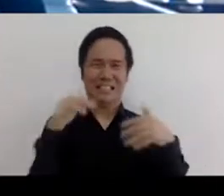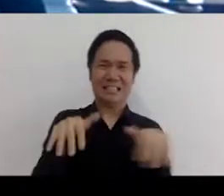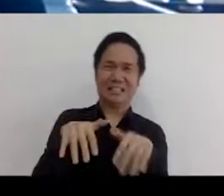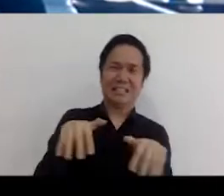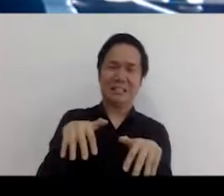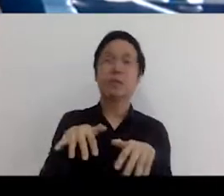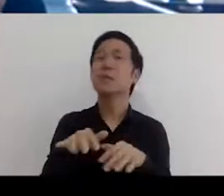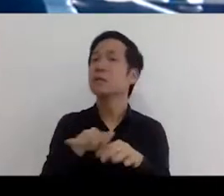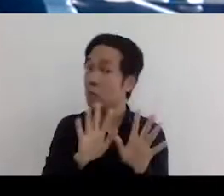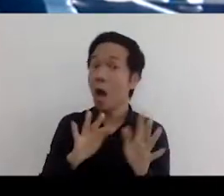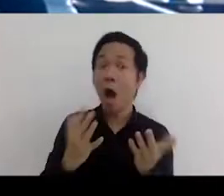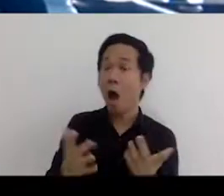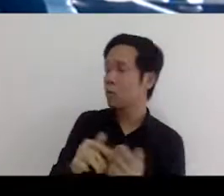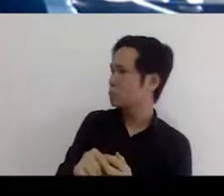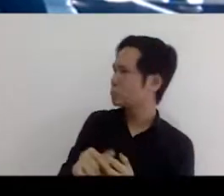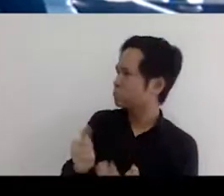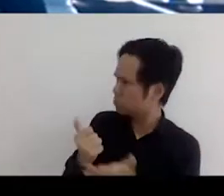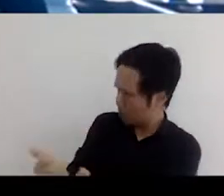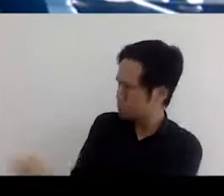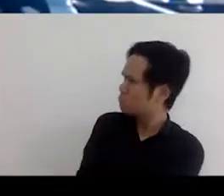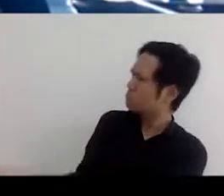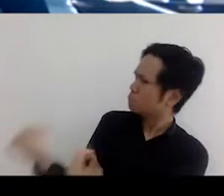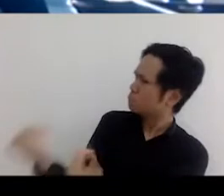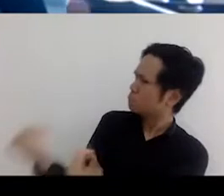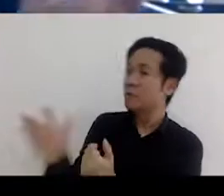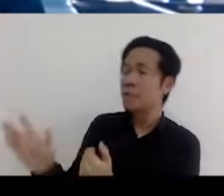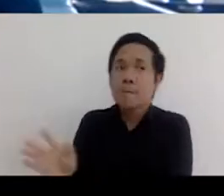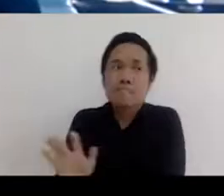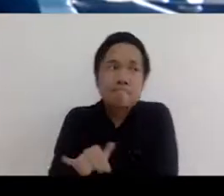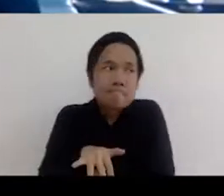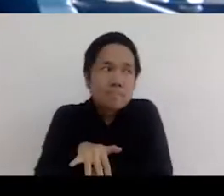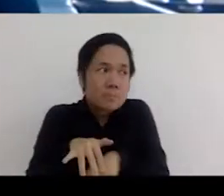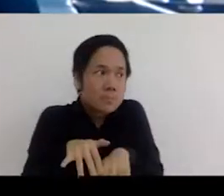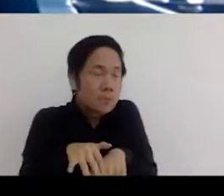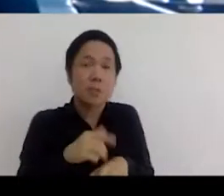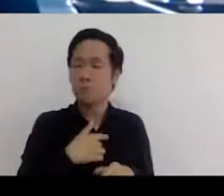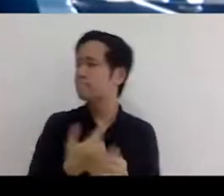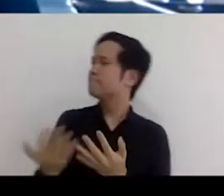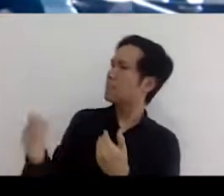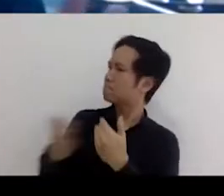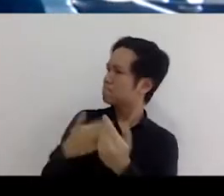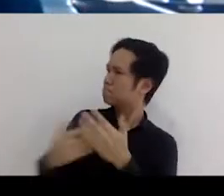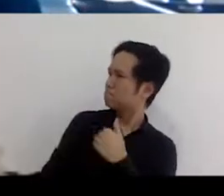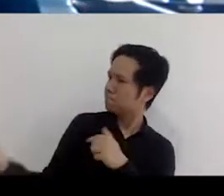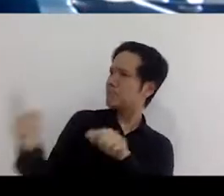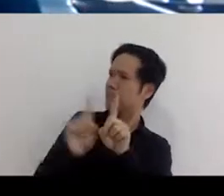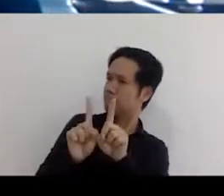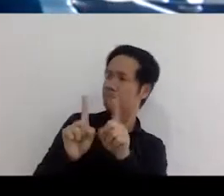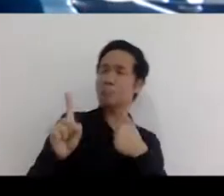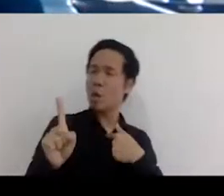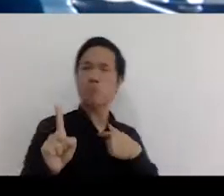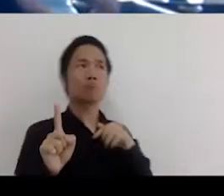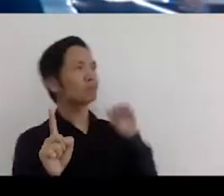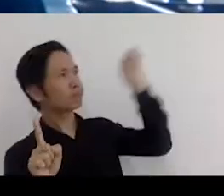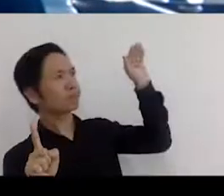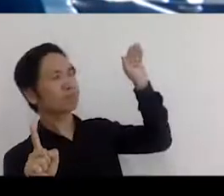And two last points, we need to harness their skills. As I said, people with disabilities have abilities, they have different abilities and they may not have certain abilities,